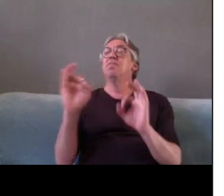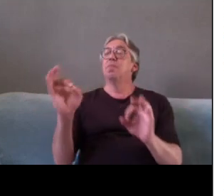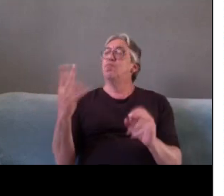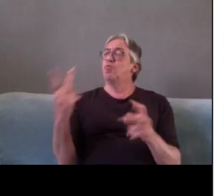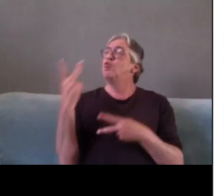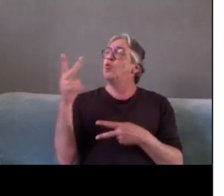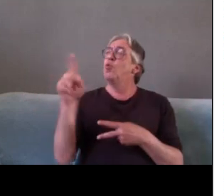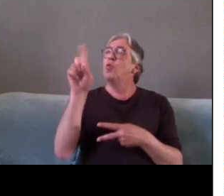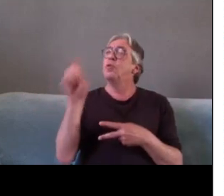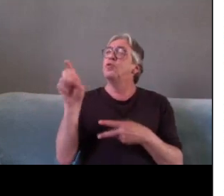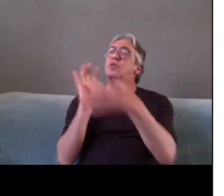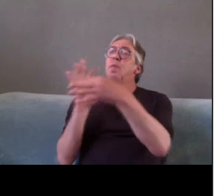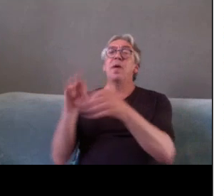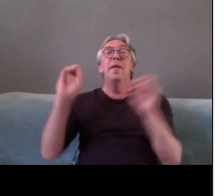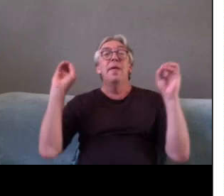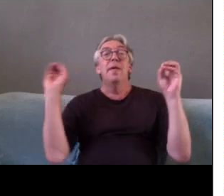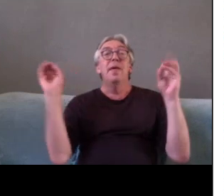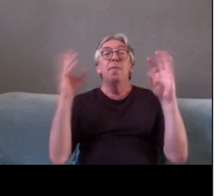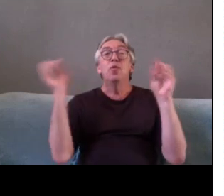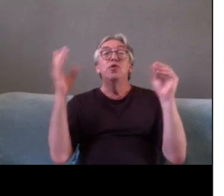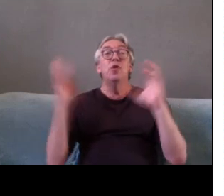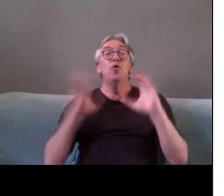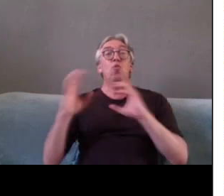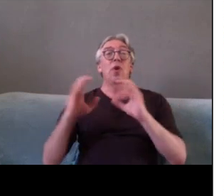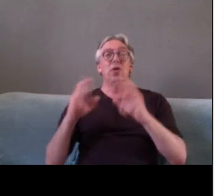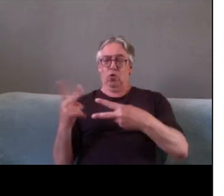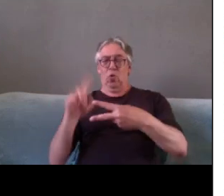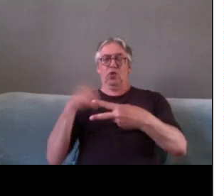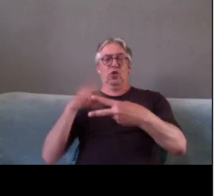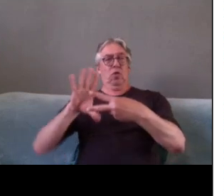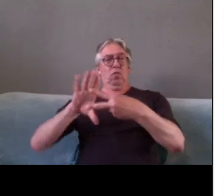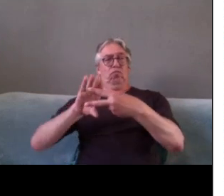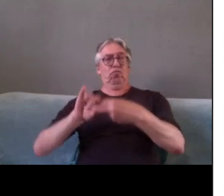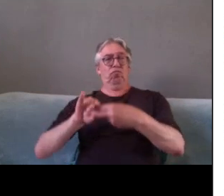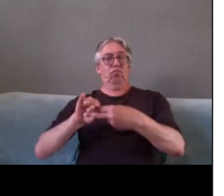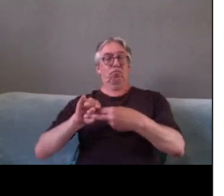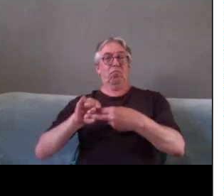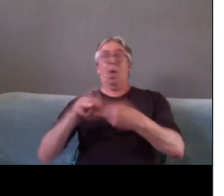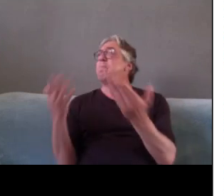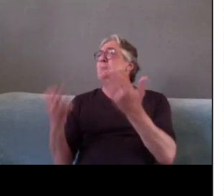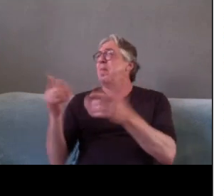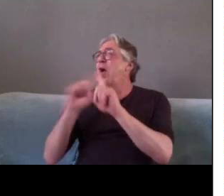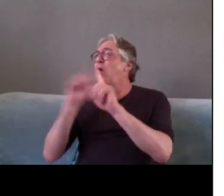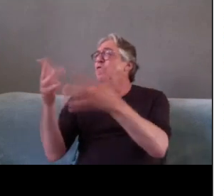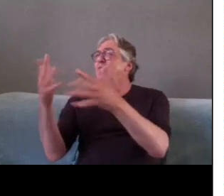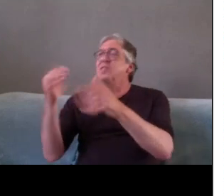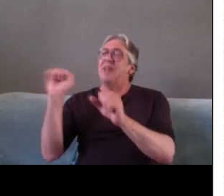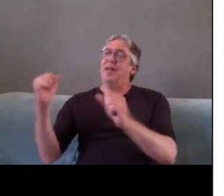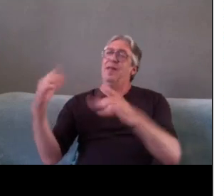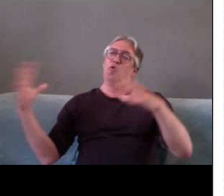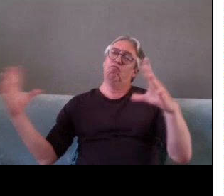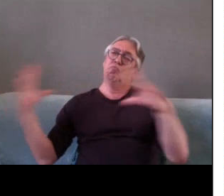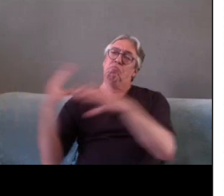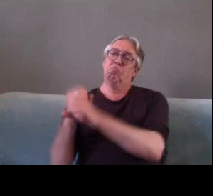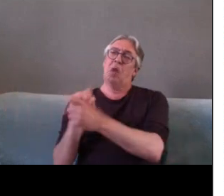So I'll put these together. Maybe they've already been answered but you can summarize. The first question was on the topic,